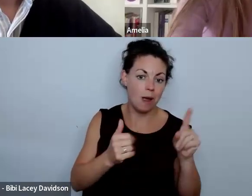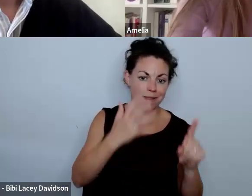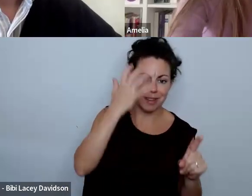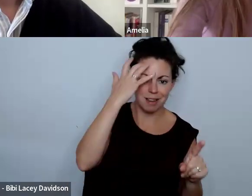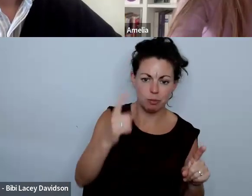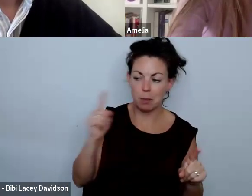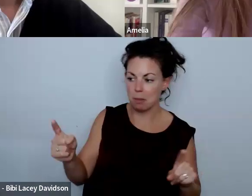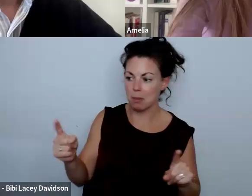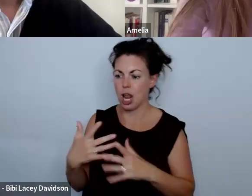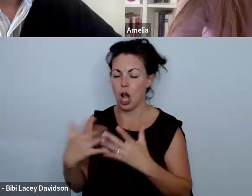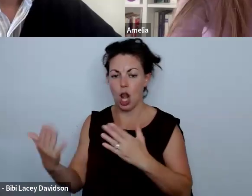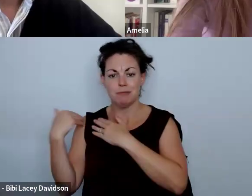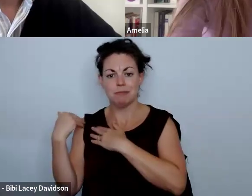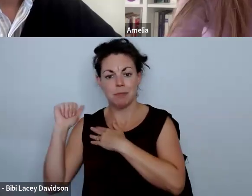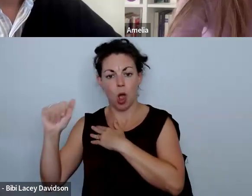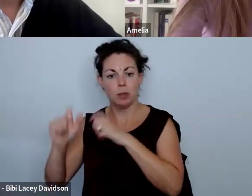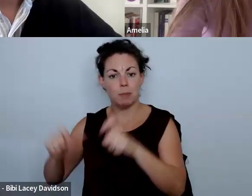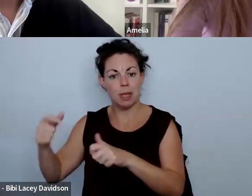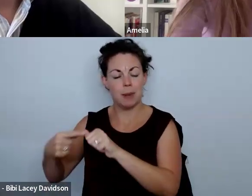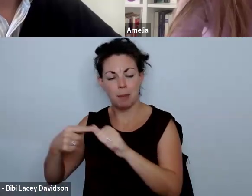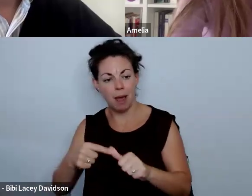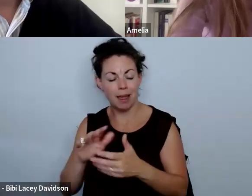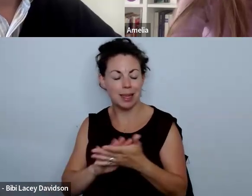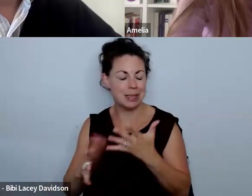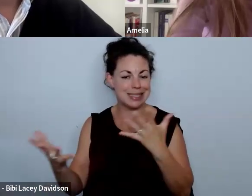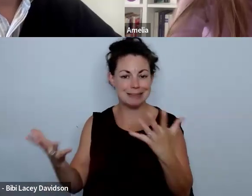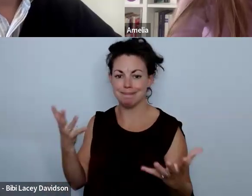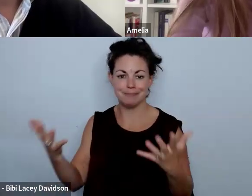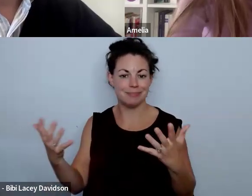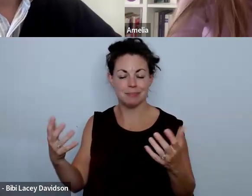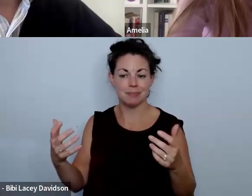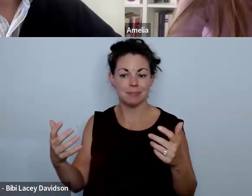one, you can have sort of bad answers to good questions. So one response to the wait